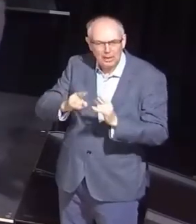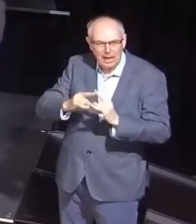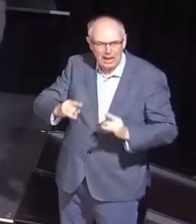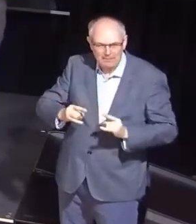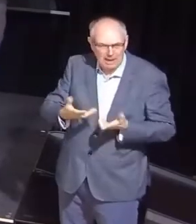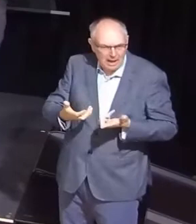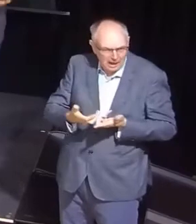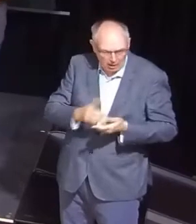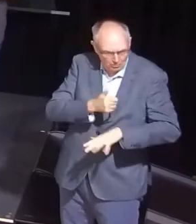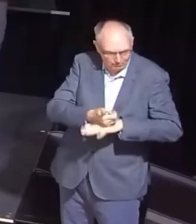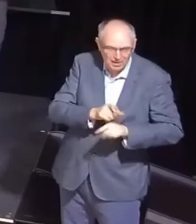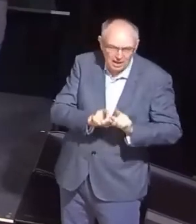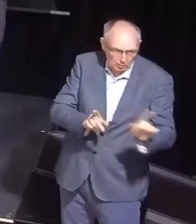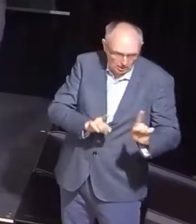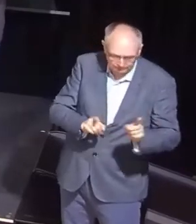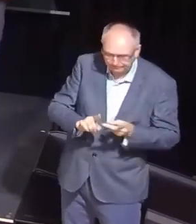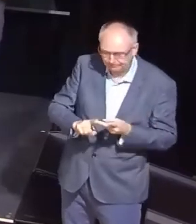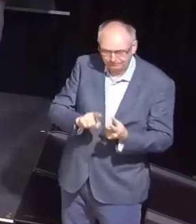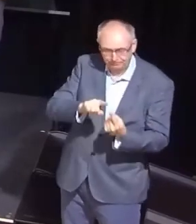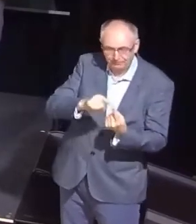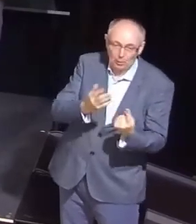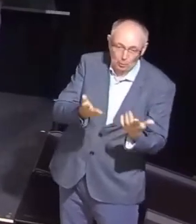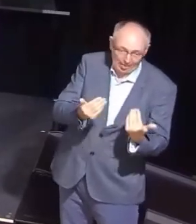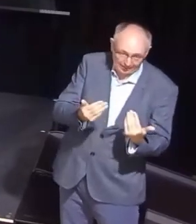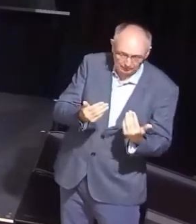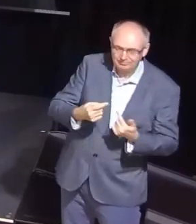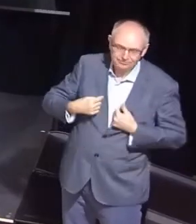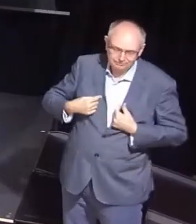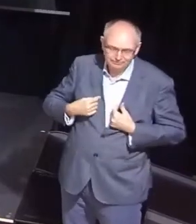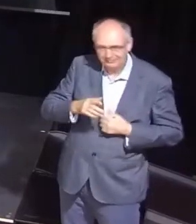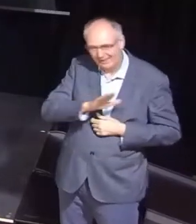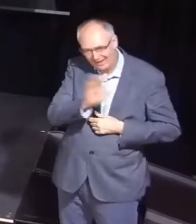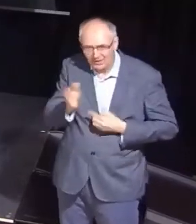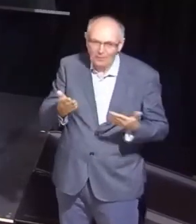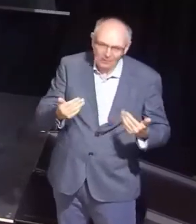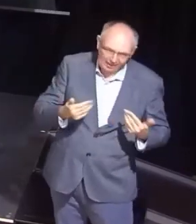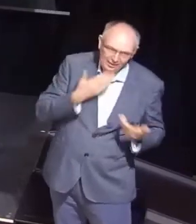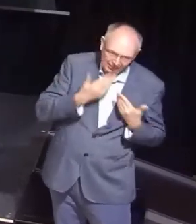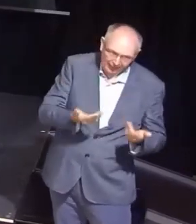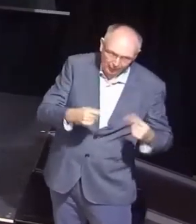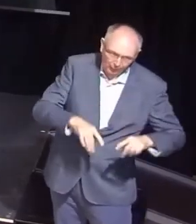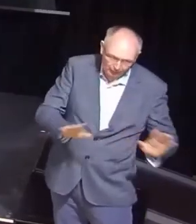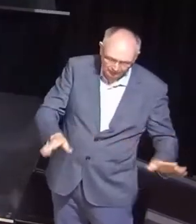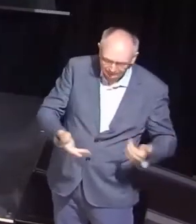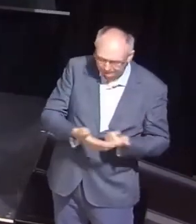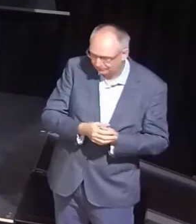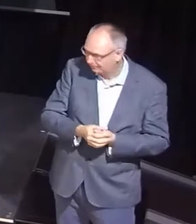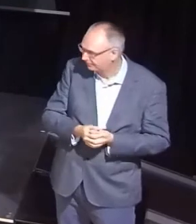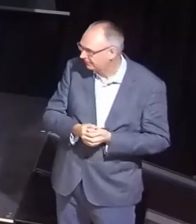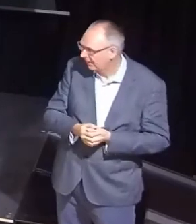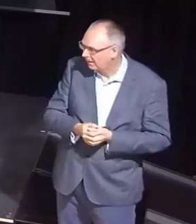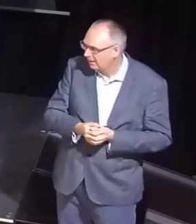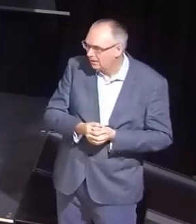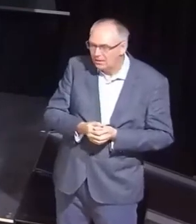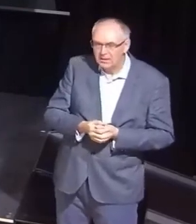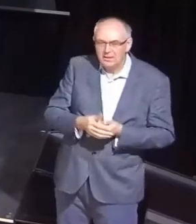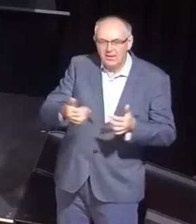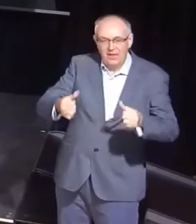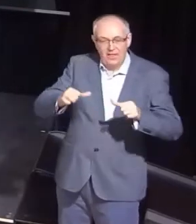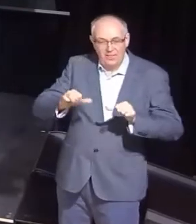We started out with a welcome, yours truly. "Hey, welcome. Thanks for coming. And then, after that, we stopped talking.